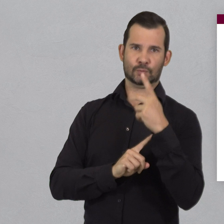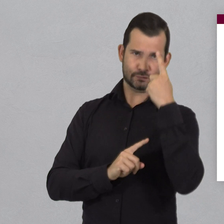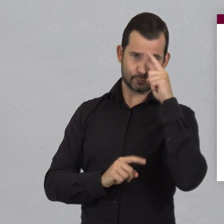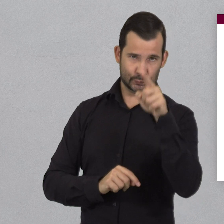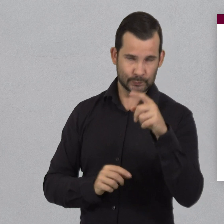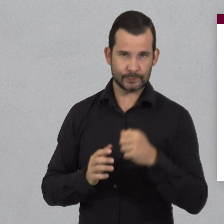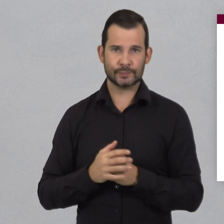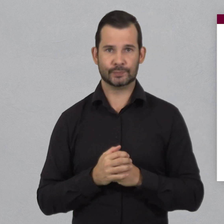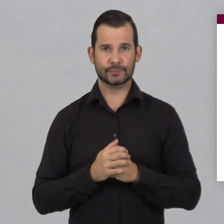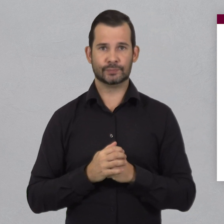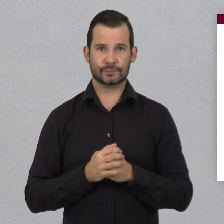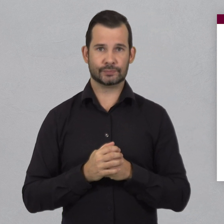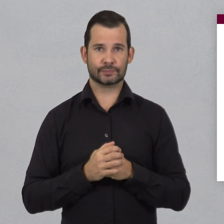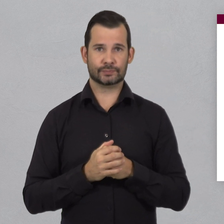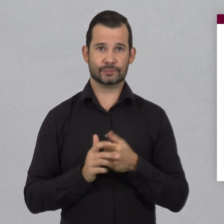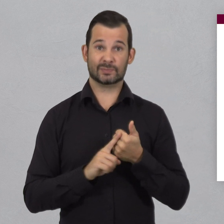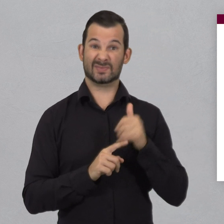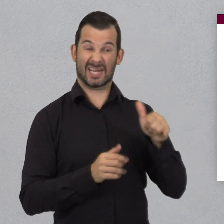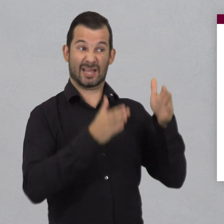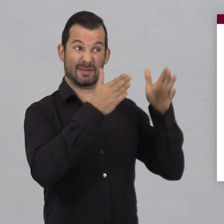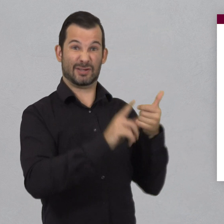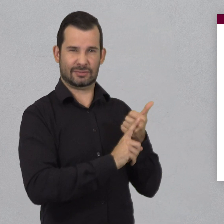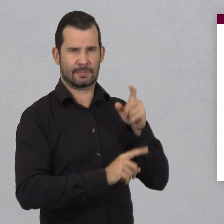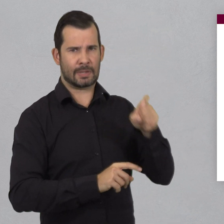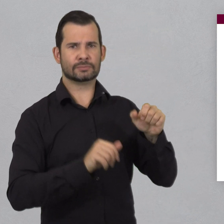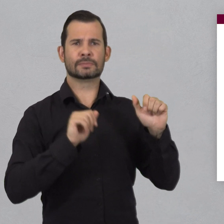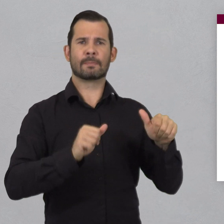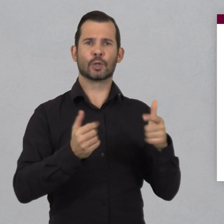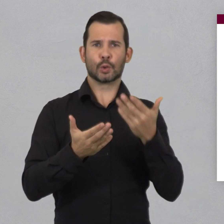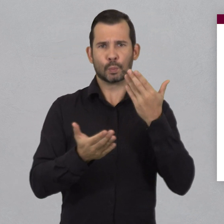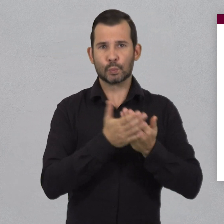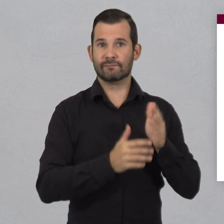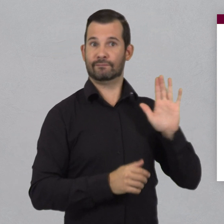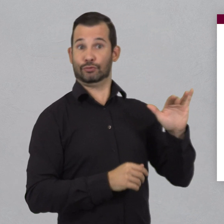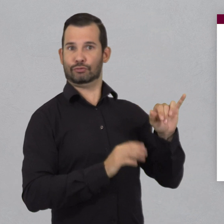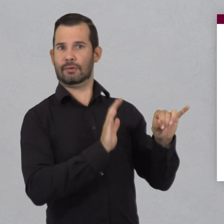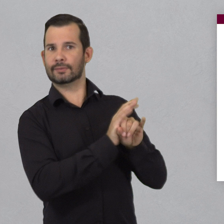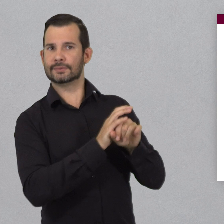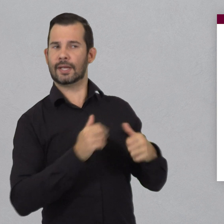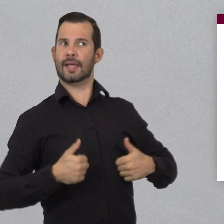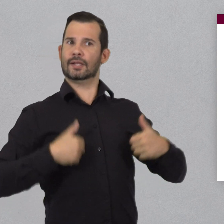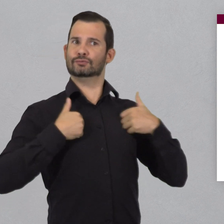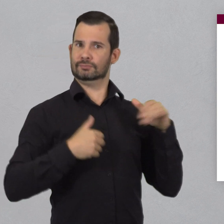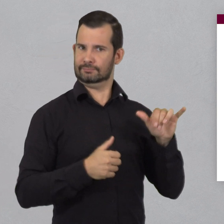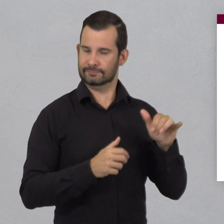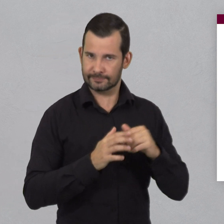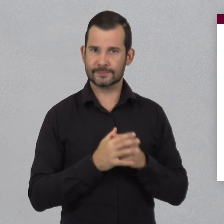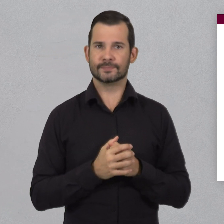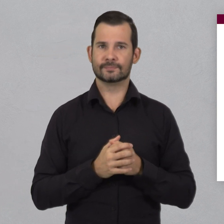have to vouch for you. This person must be able to prove their identity and address.